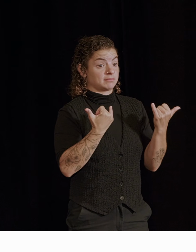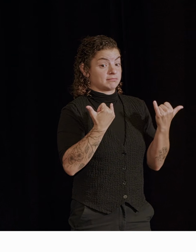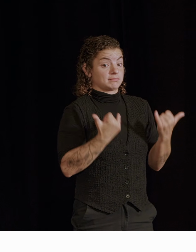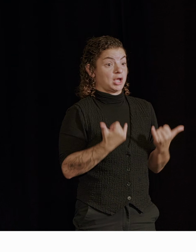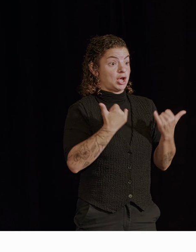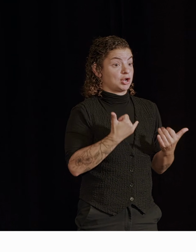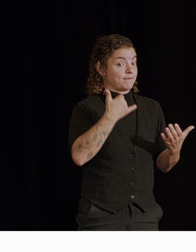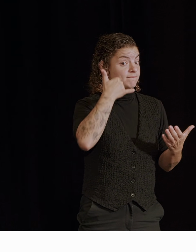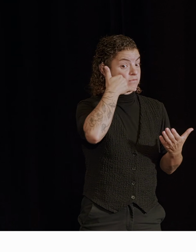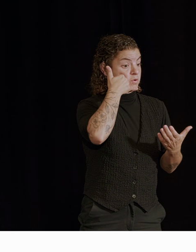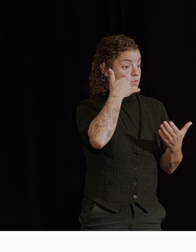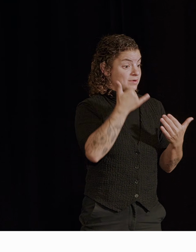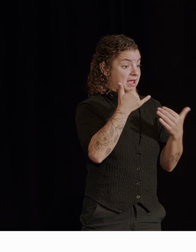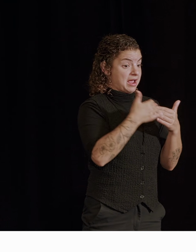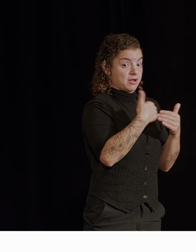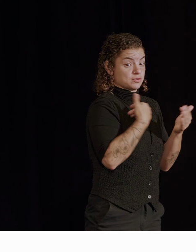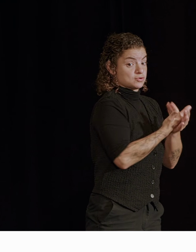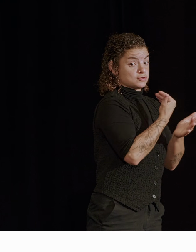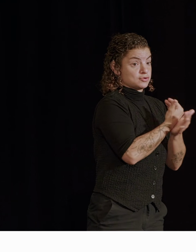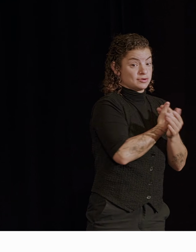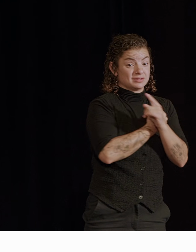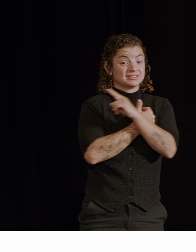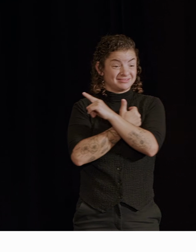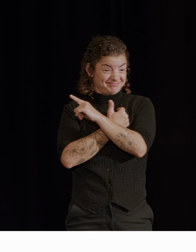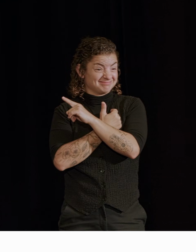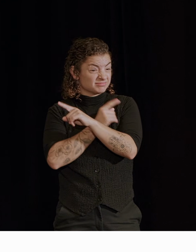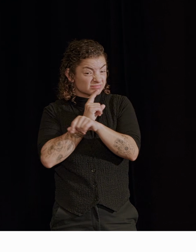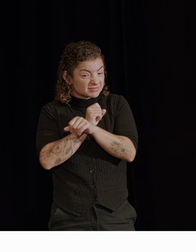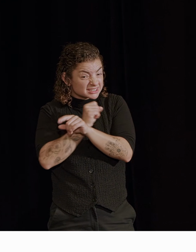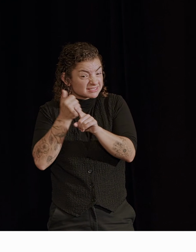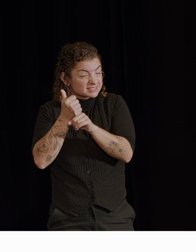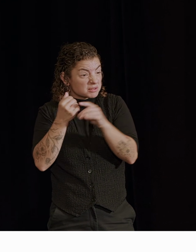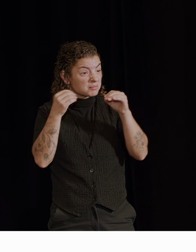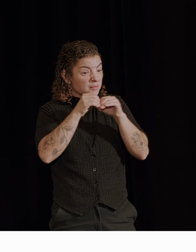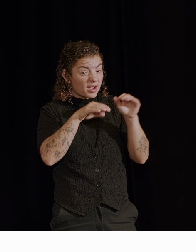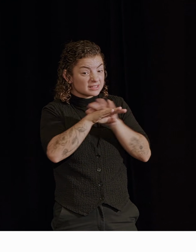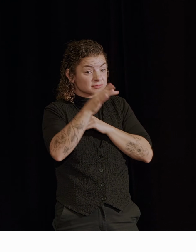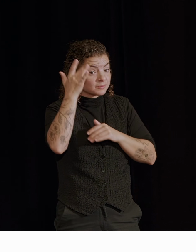Because, yes, you can see the digits, but you can also feel them and hear them,